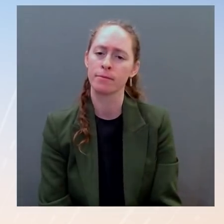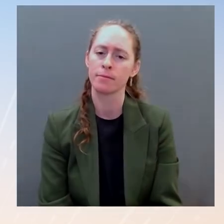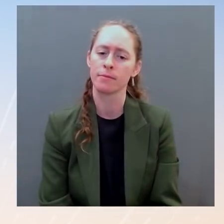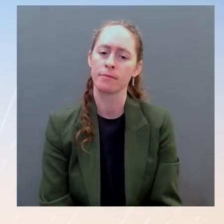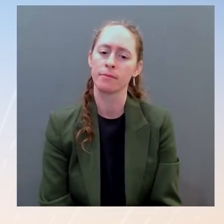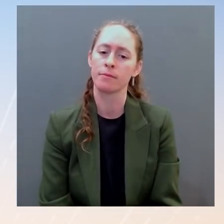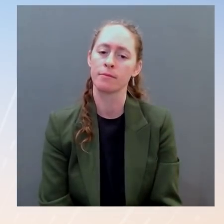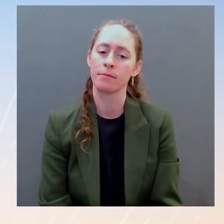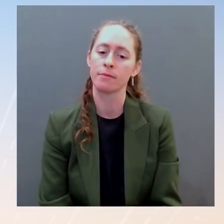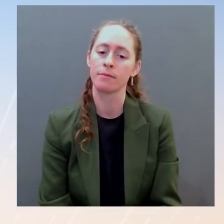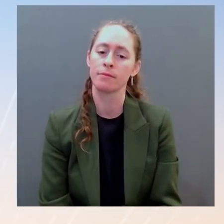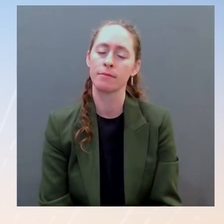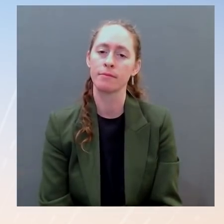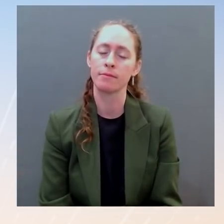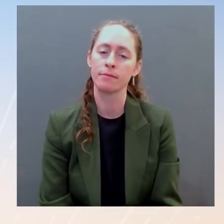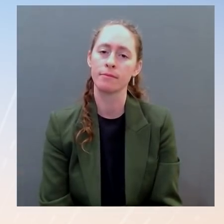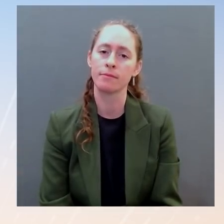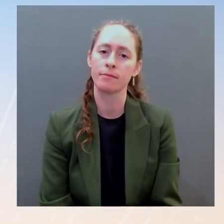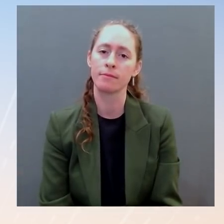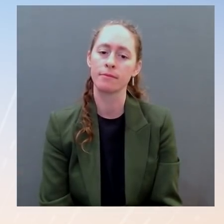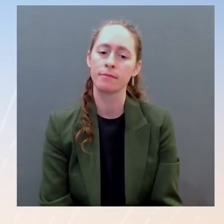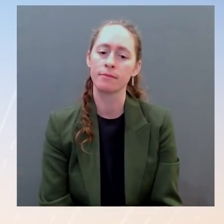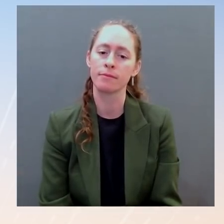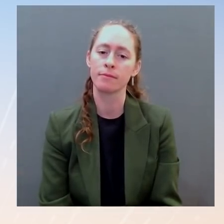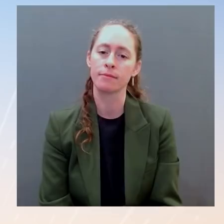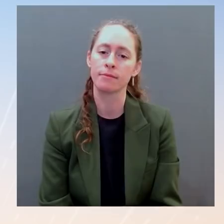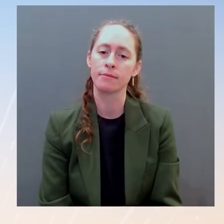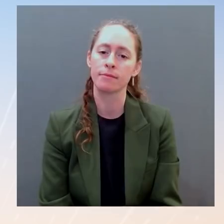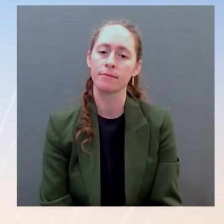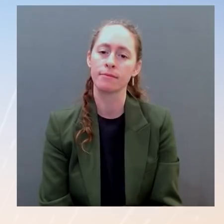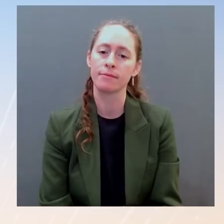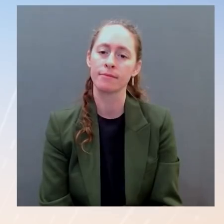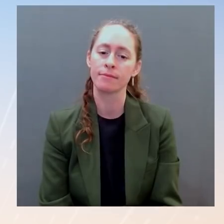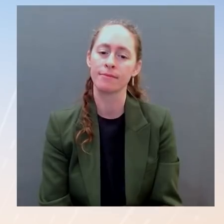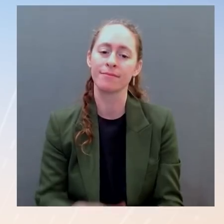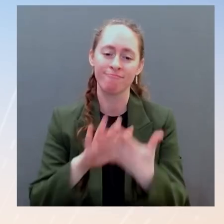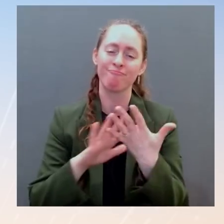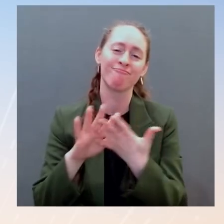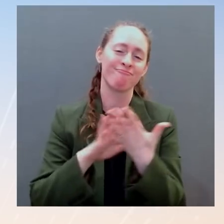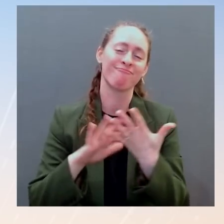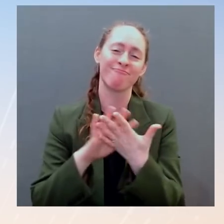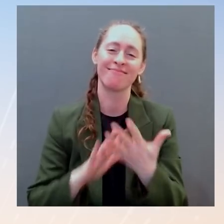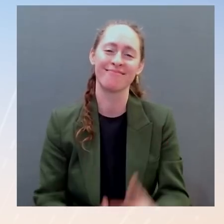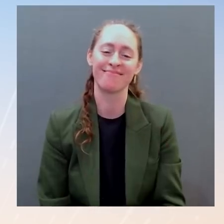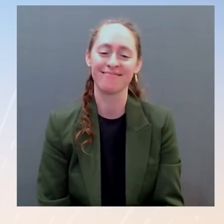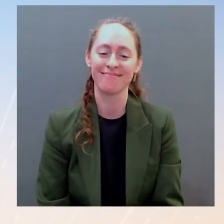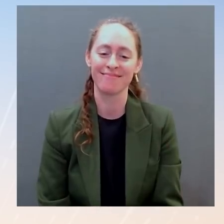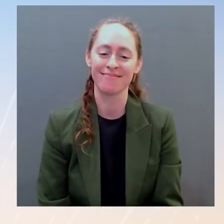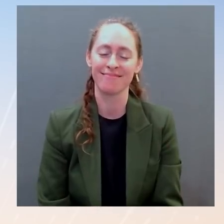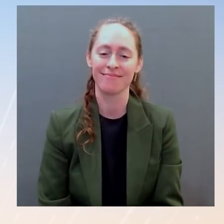with the Solomon Islands, a very strategic location in the Pacific. Kurt Campbell was down there only last week,